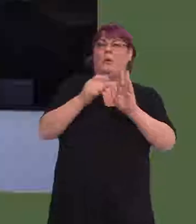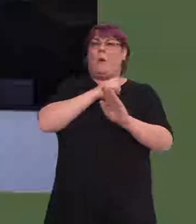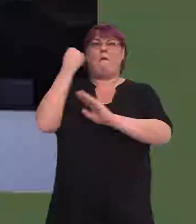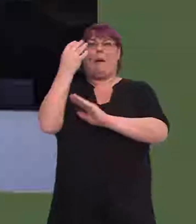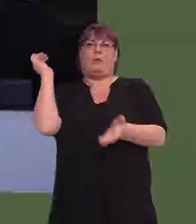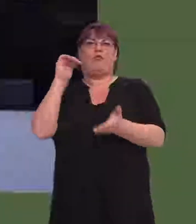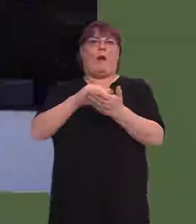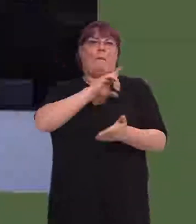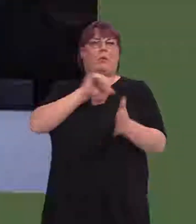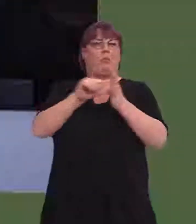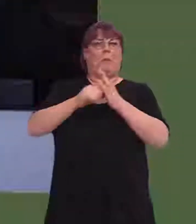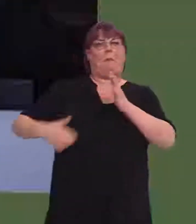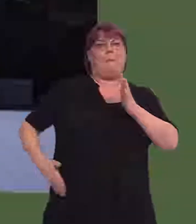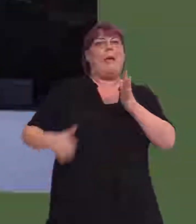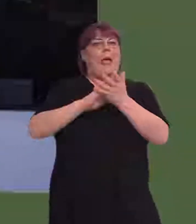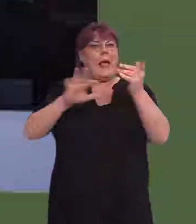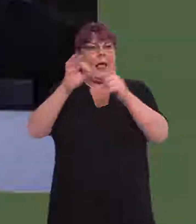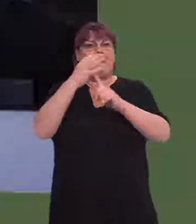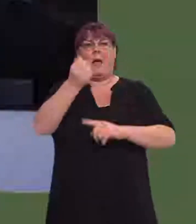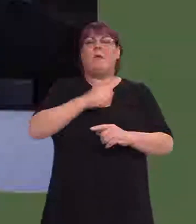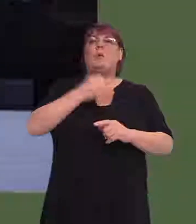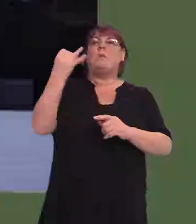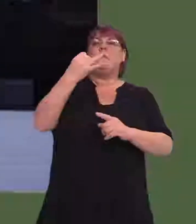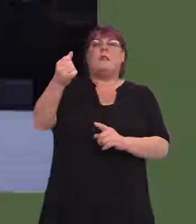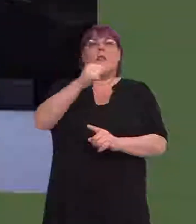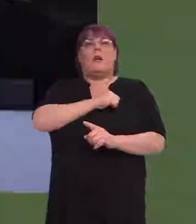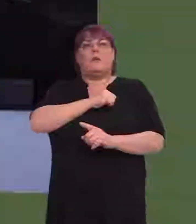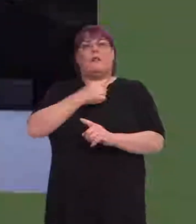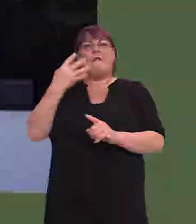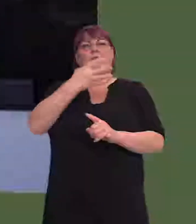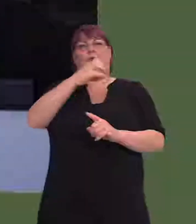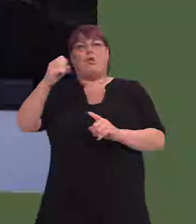We know that December figures show that 17,400 patients waited more than the four-hour target